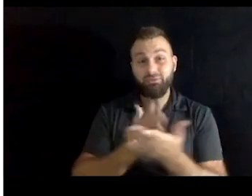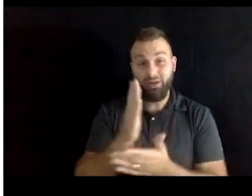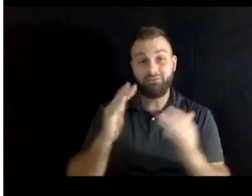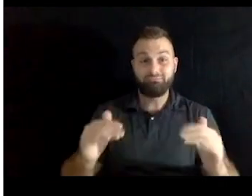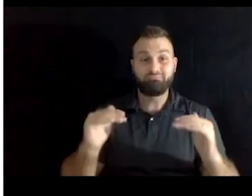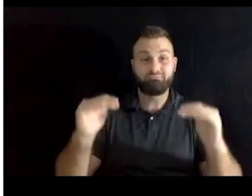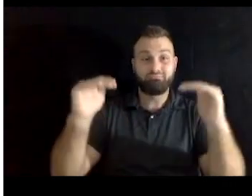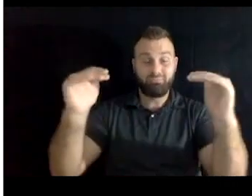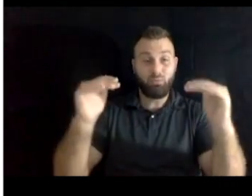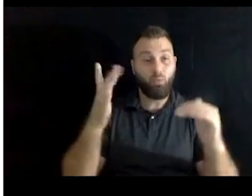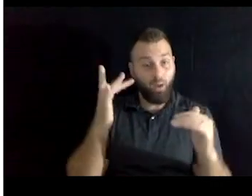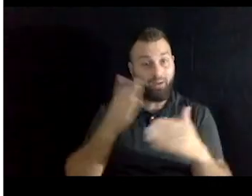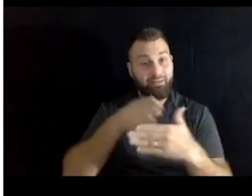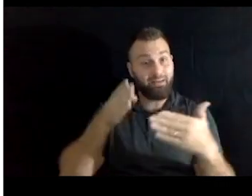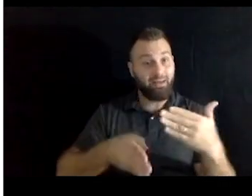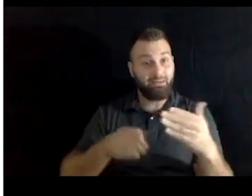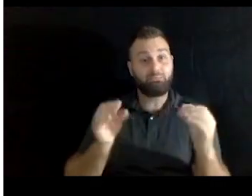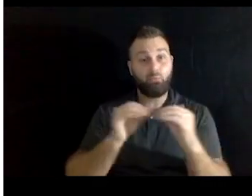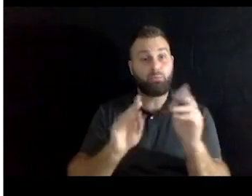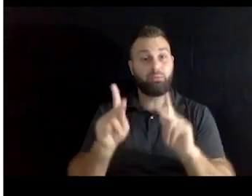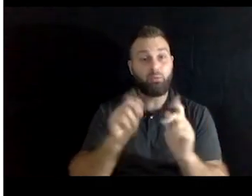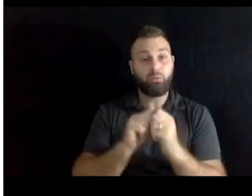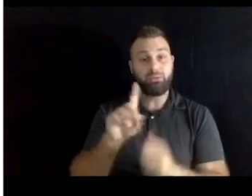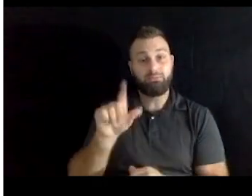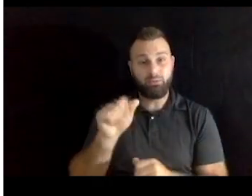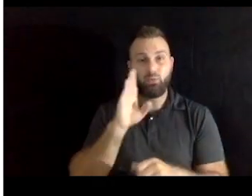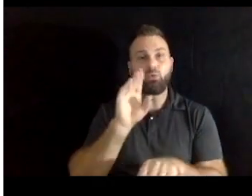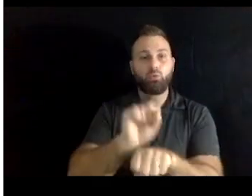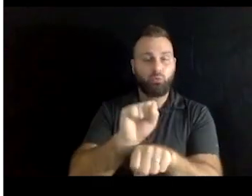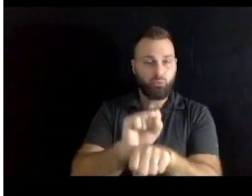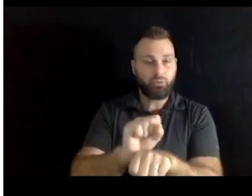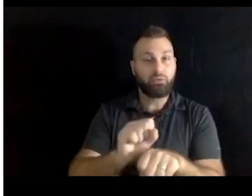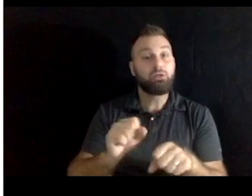people with disabilities employed. So to the advocates out there tonight,